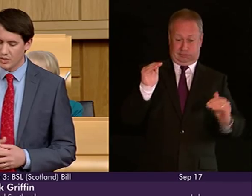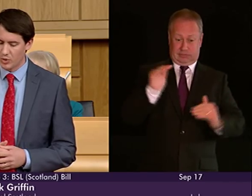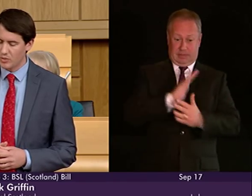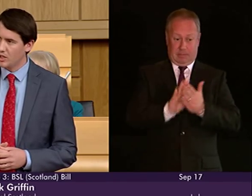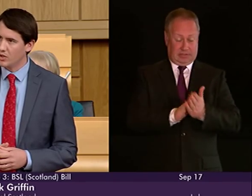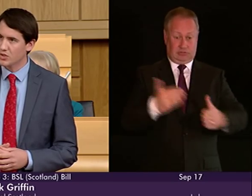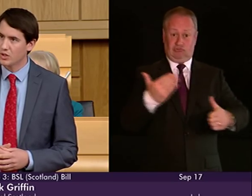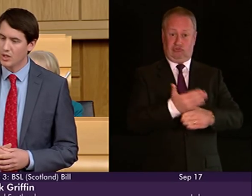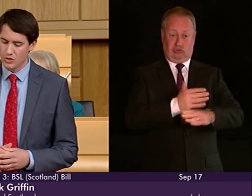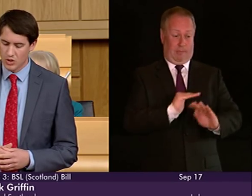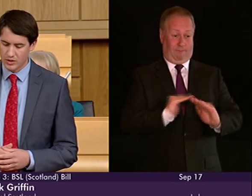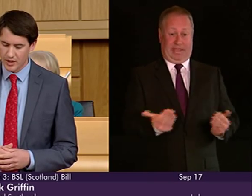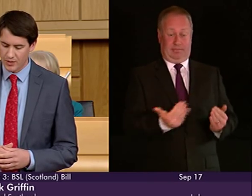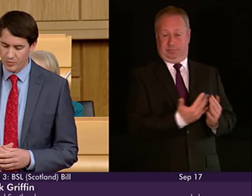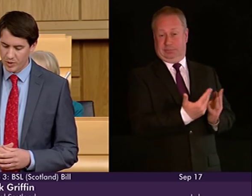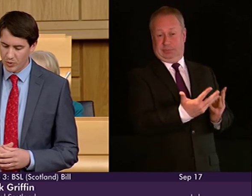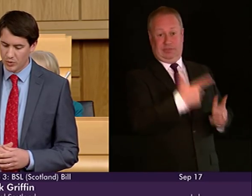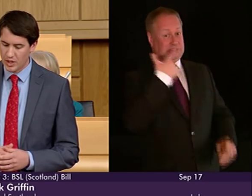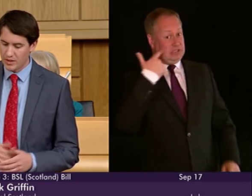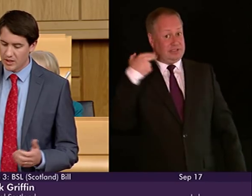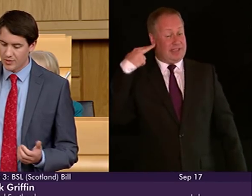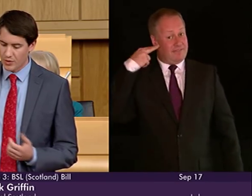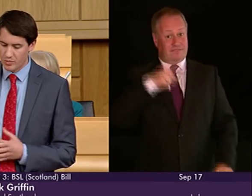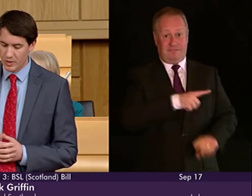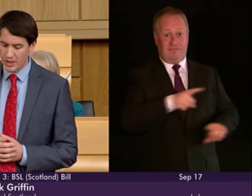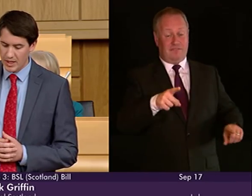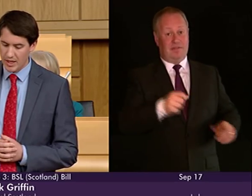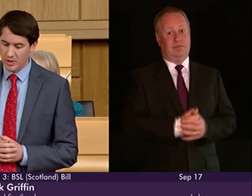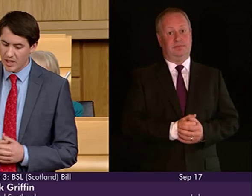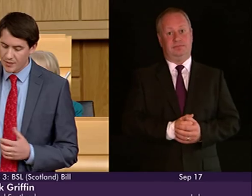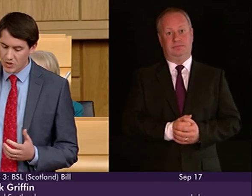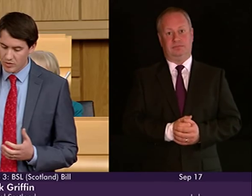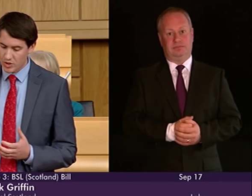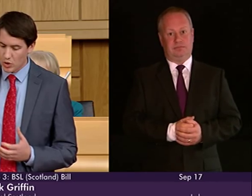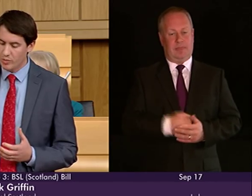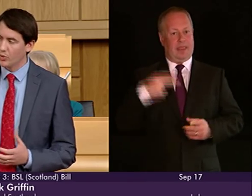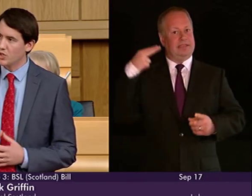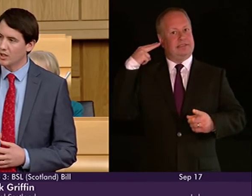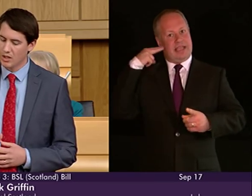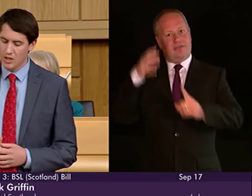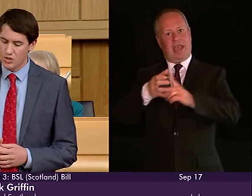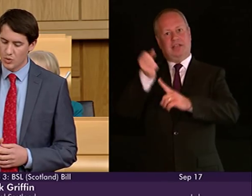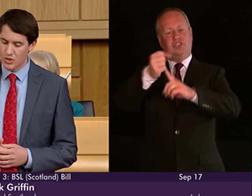of unemployment among young deaf people. Data from a deaf achievement Scotland project shows